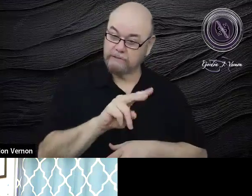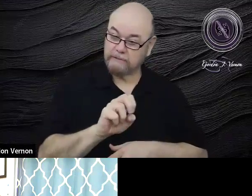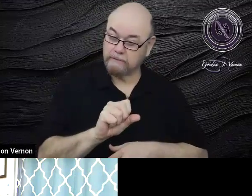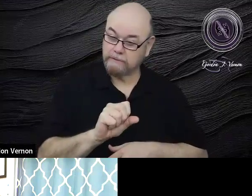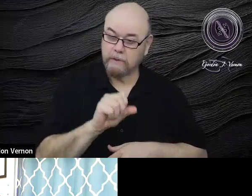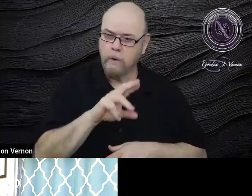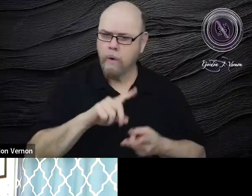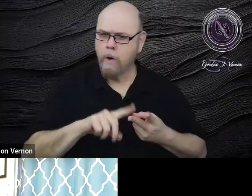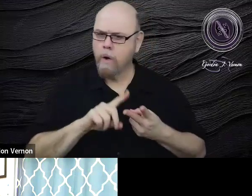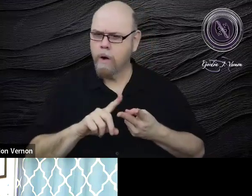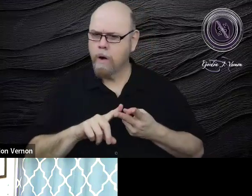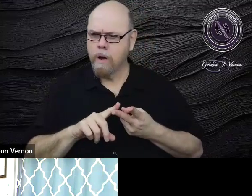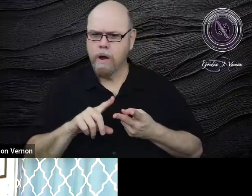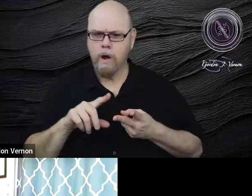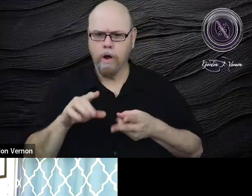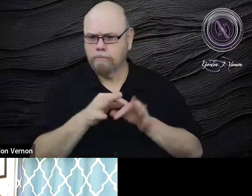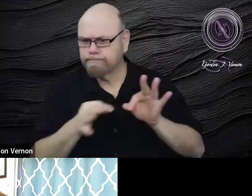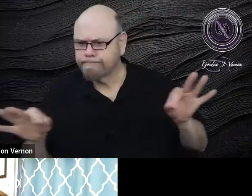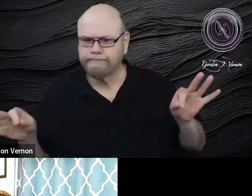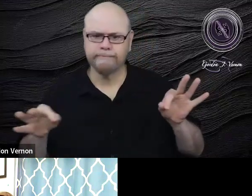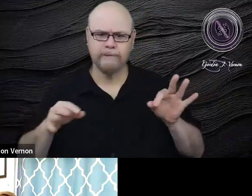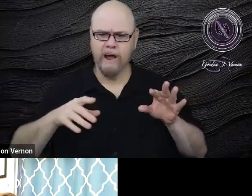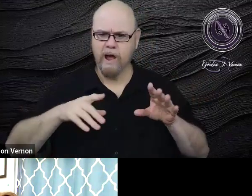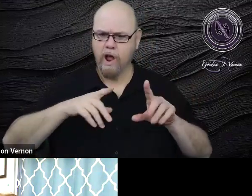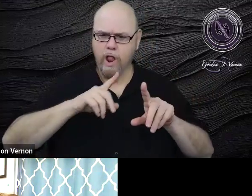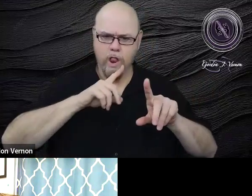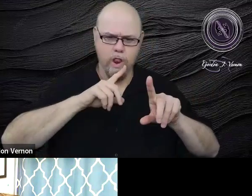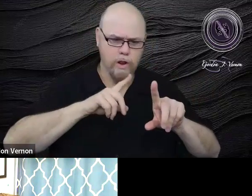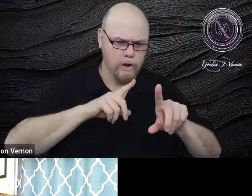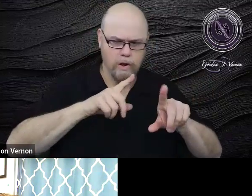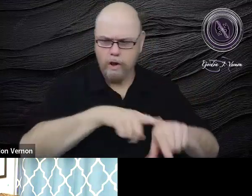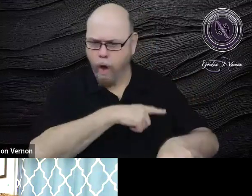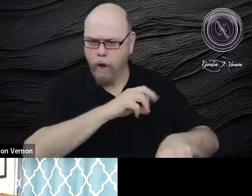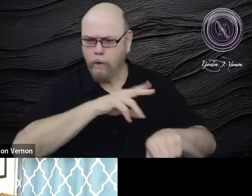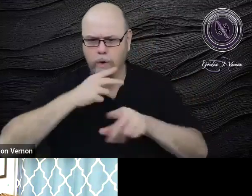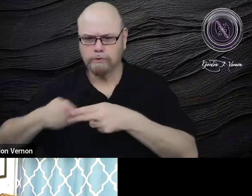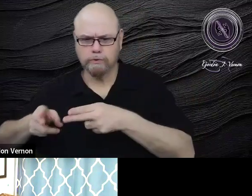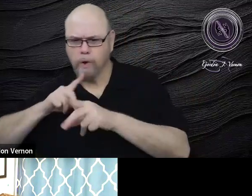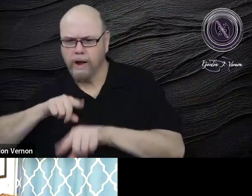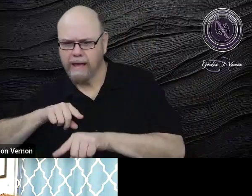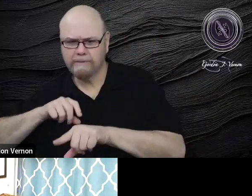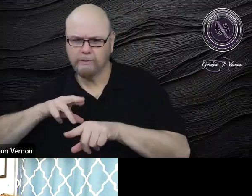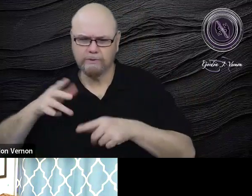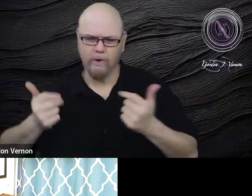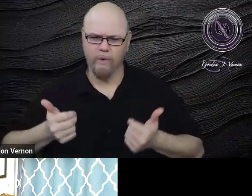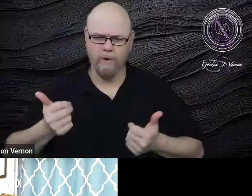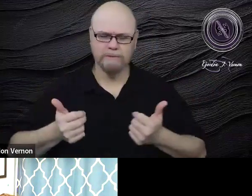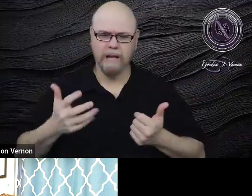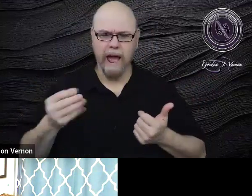is a preference when we listen to the left or right compared to listening to something that is in the front.